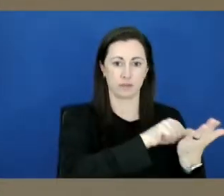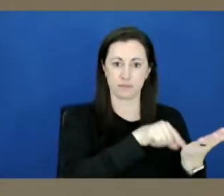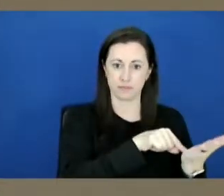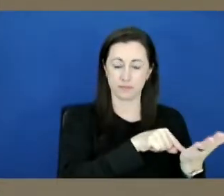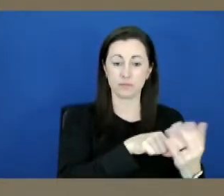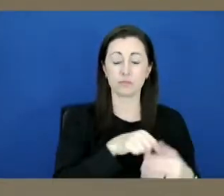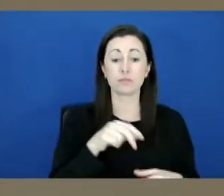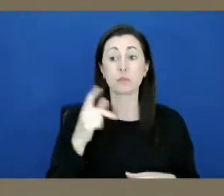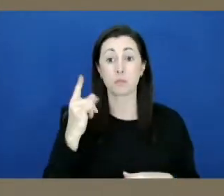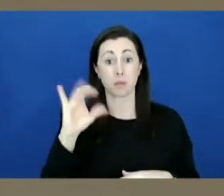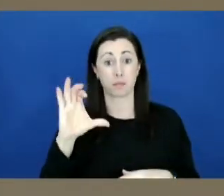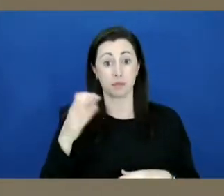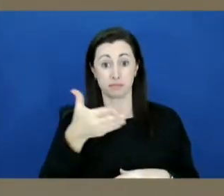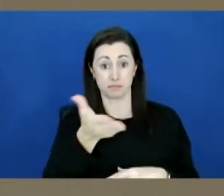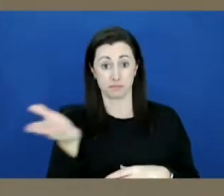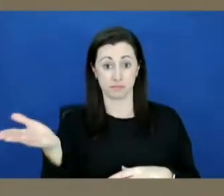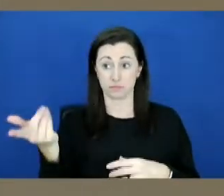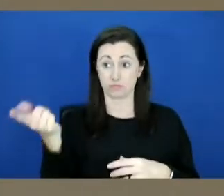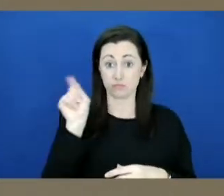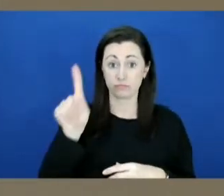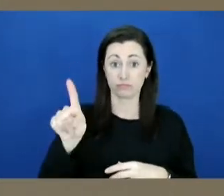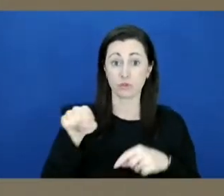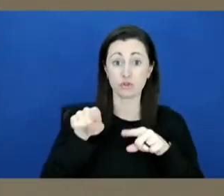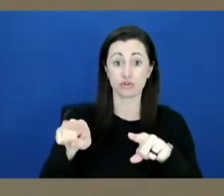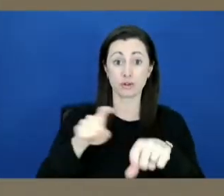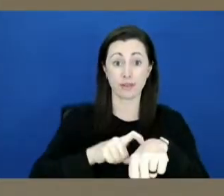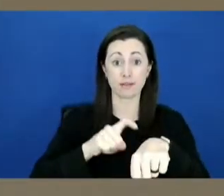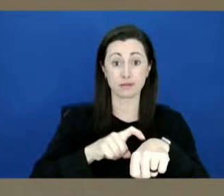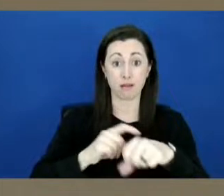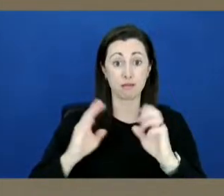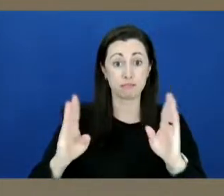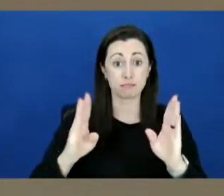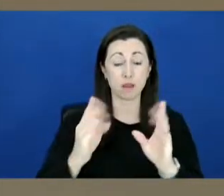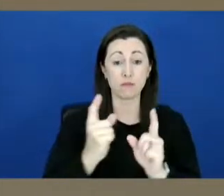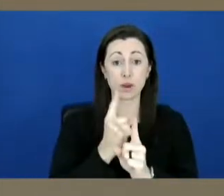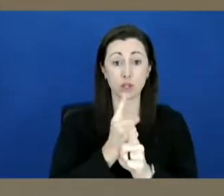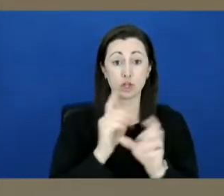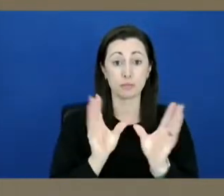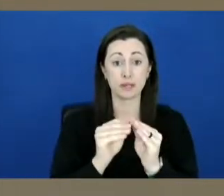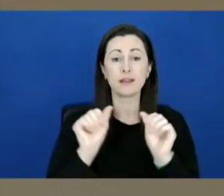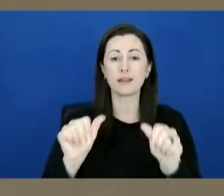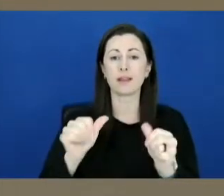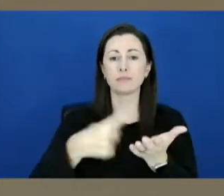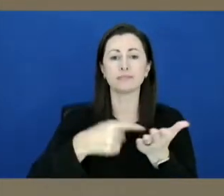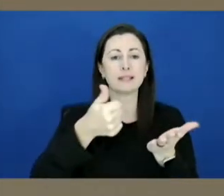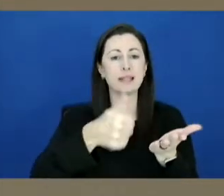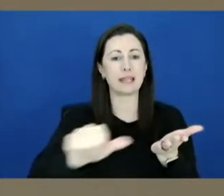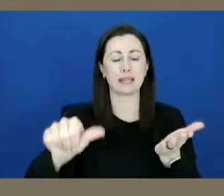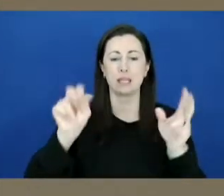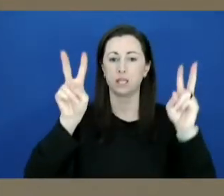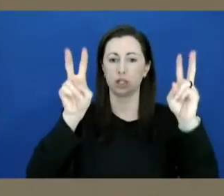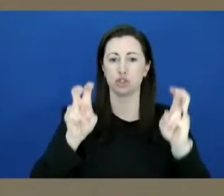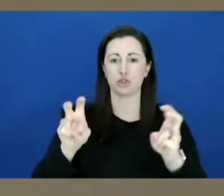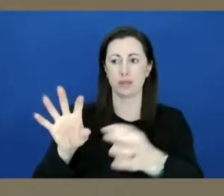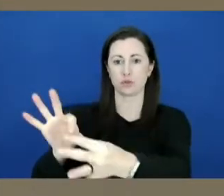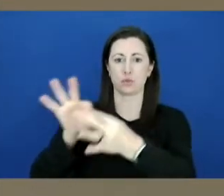NOT APPEARING ON THE AGENDA. MEMBERS OF THE PUBLIC WHO APPEAR